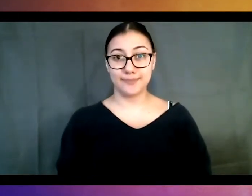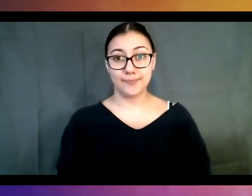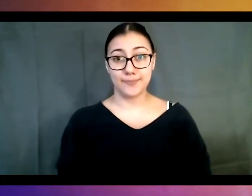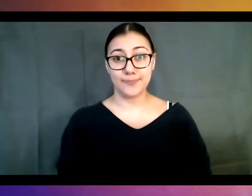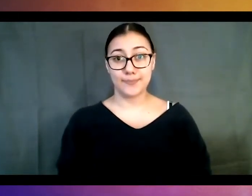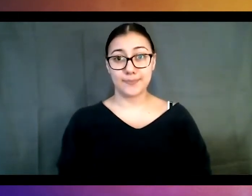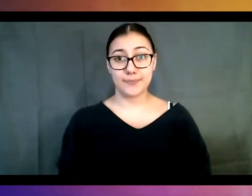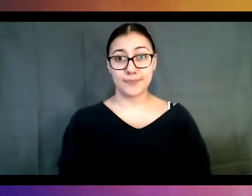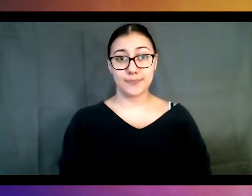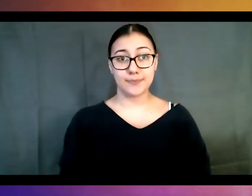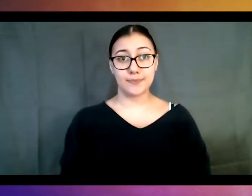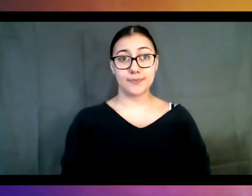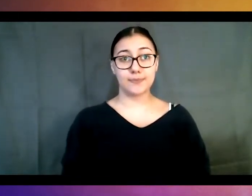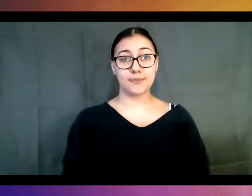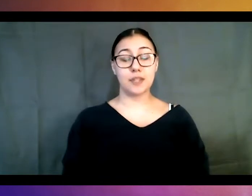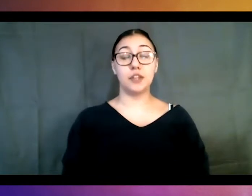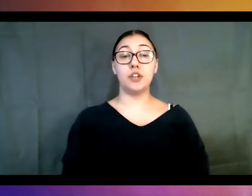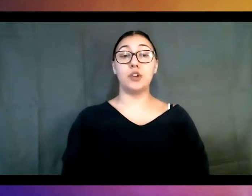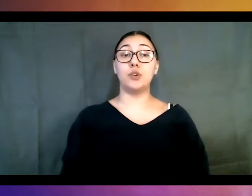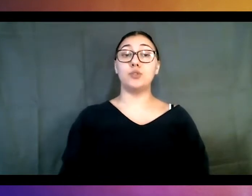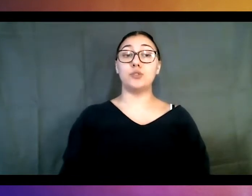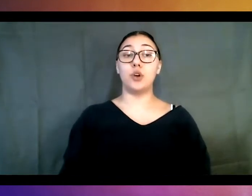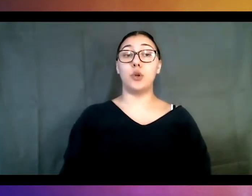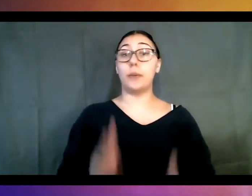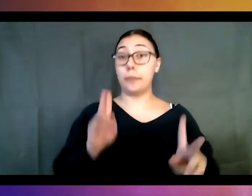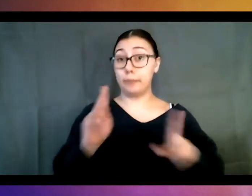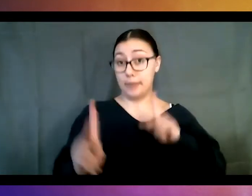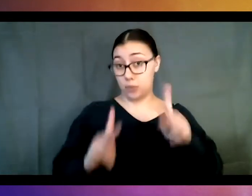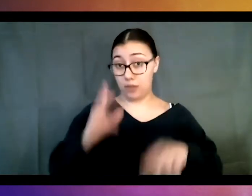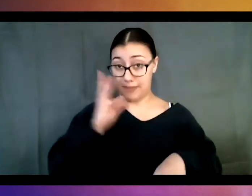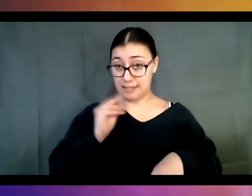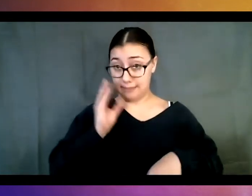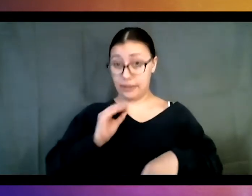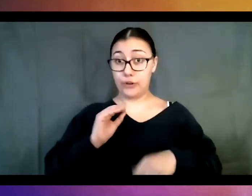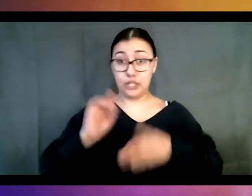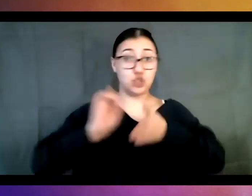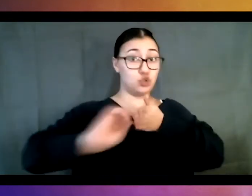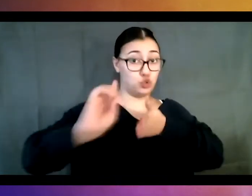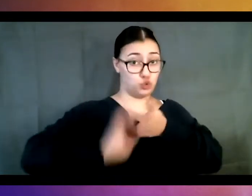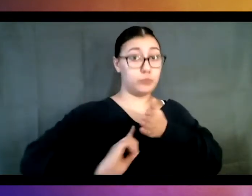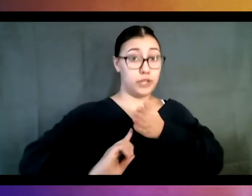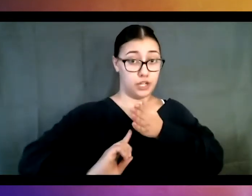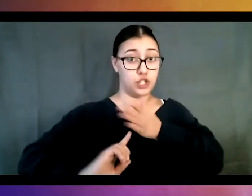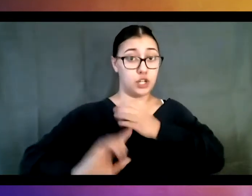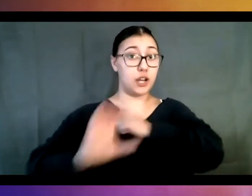Persons who have experienced discrimination in Cambridge can reach out to the Commission to file a complaint.